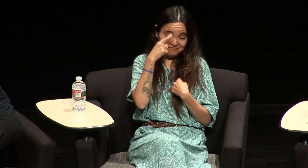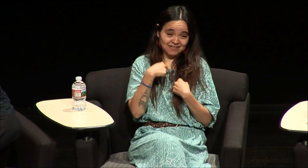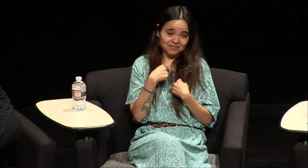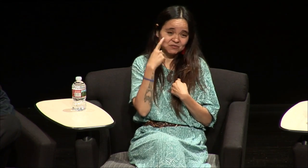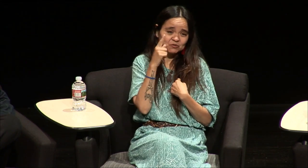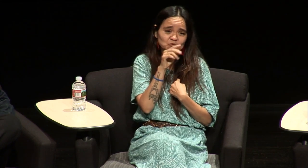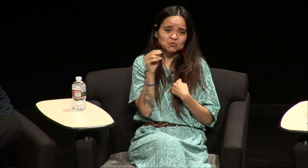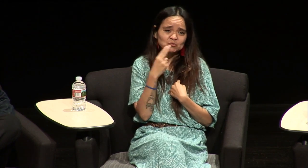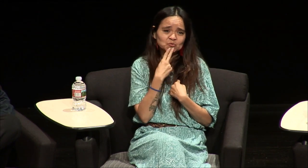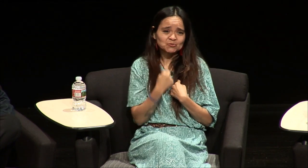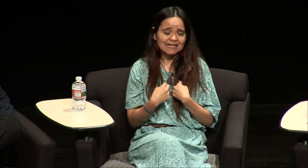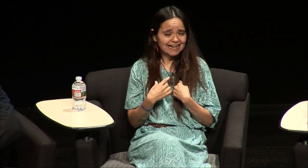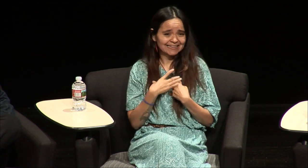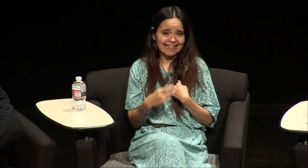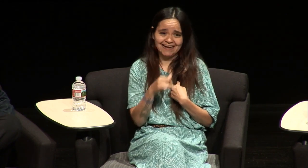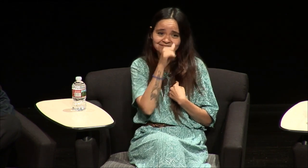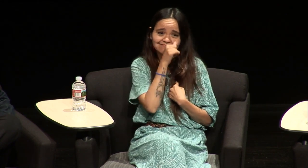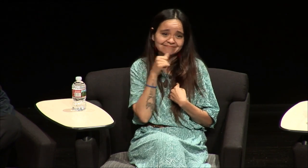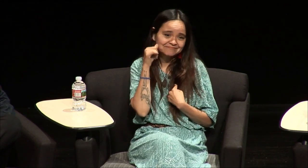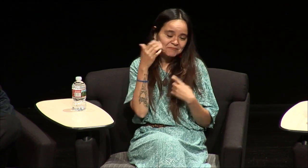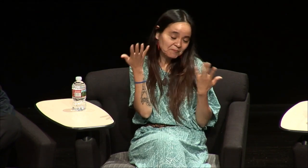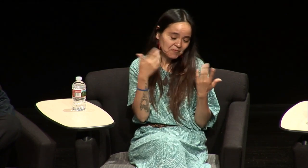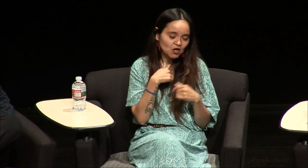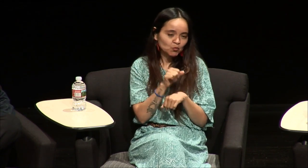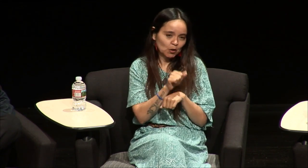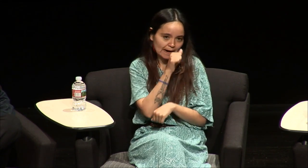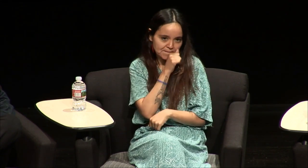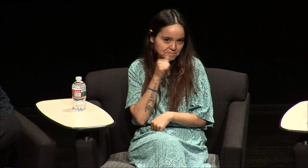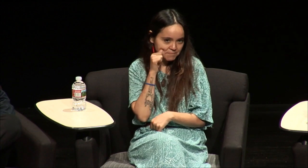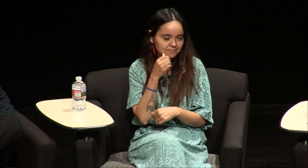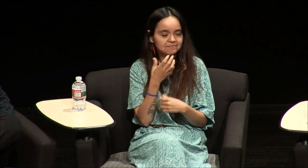but for me I think it's too cute I like it look at it so I work at